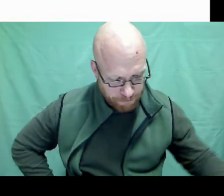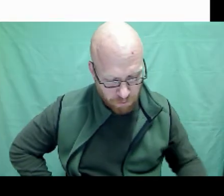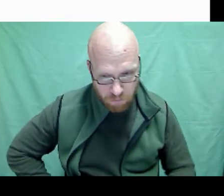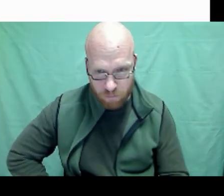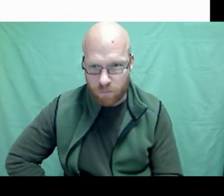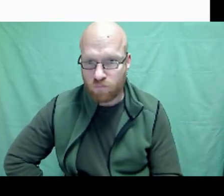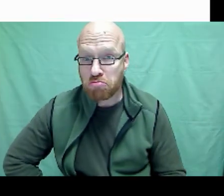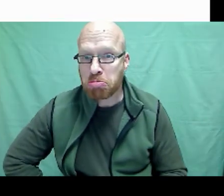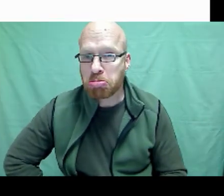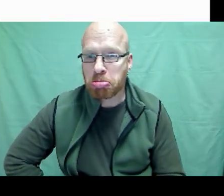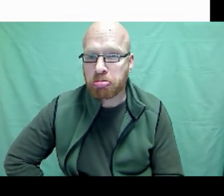using numbers.